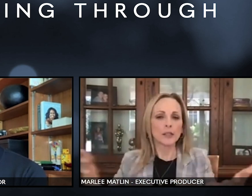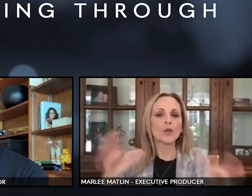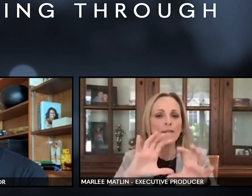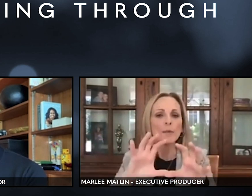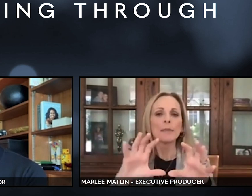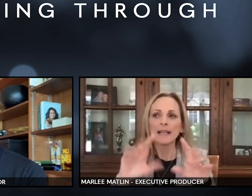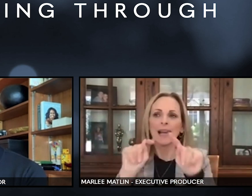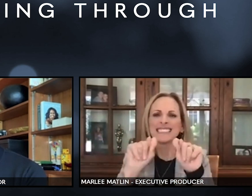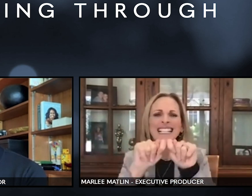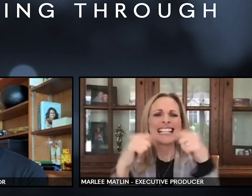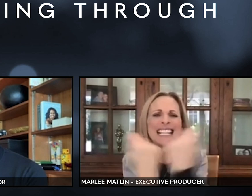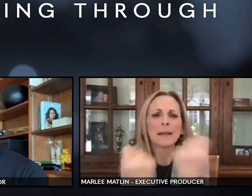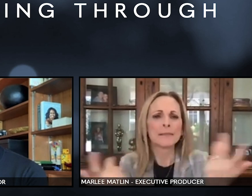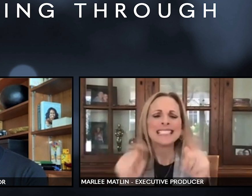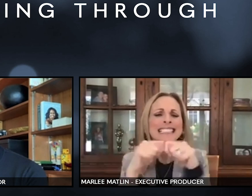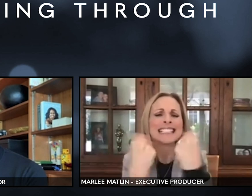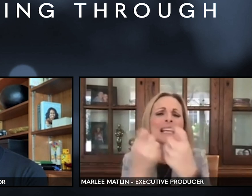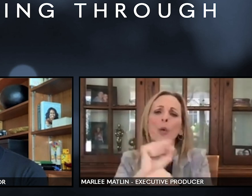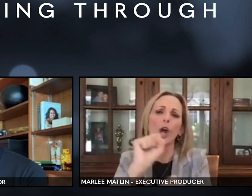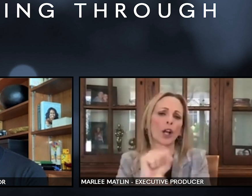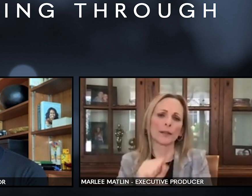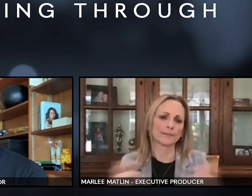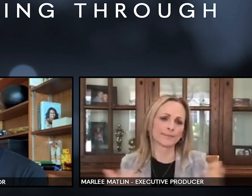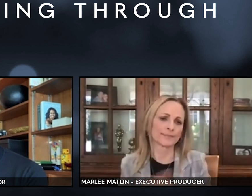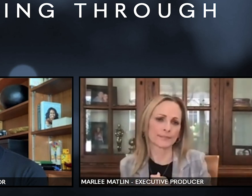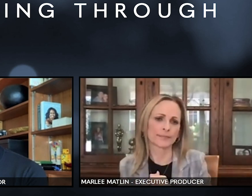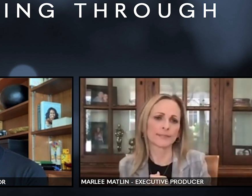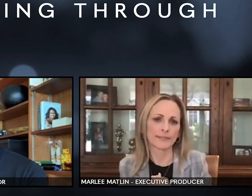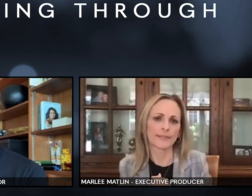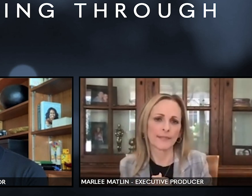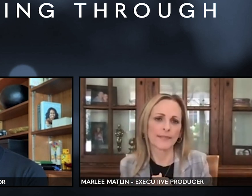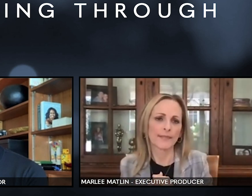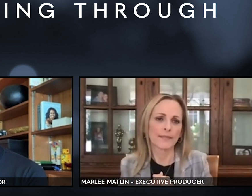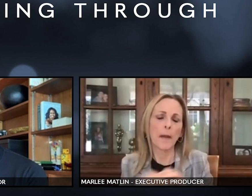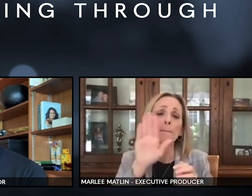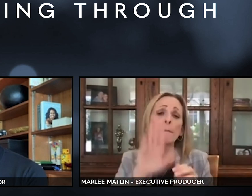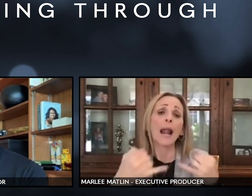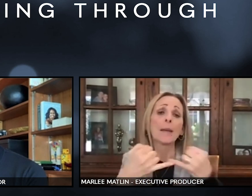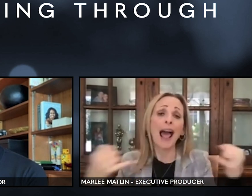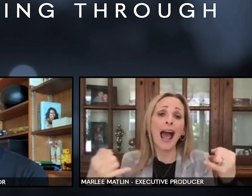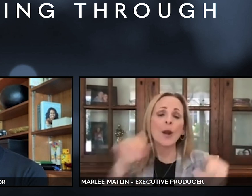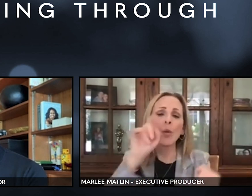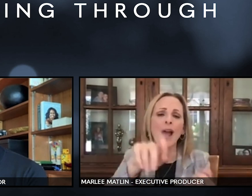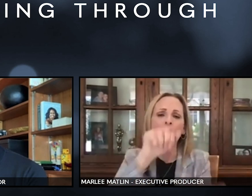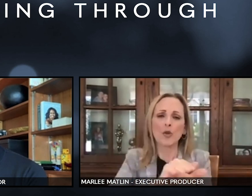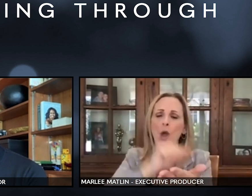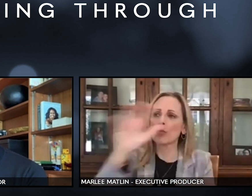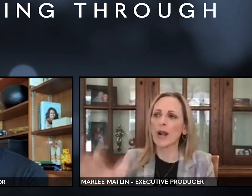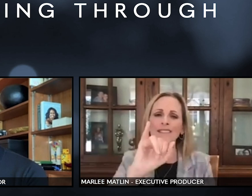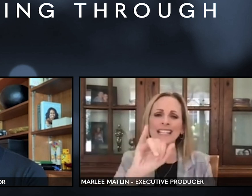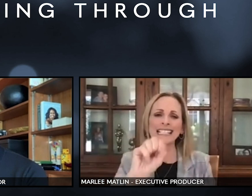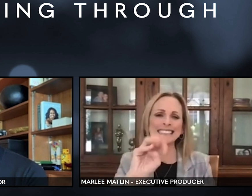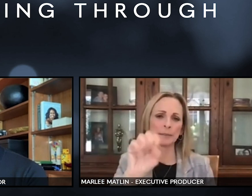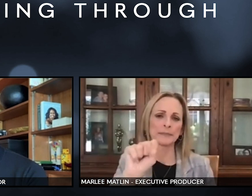we're creating a beautiful product. So you have to work as a team. And it's just a matter of making sure it's two ways. Bottom line is we just have to